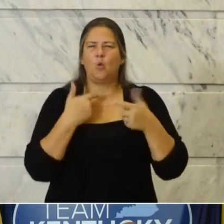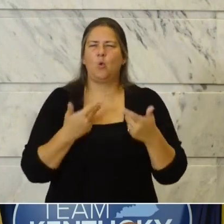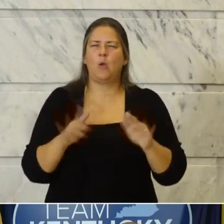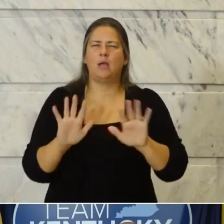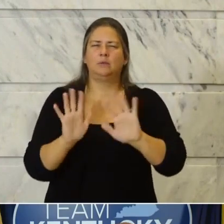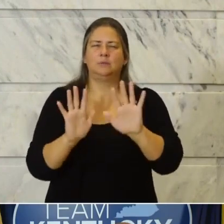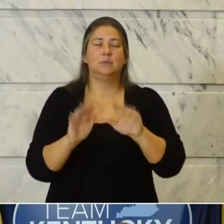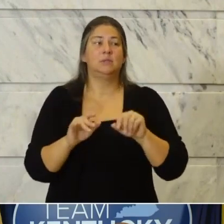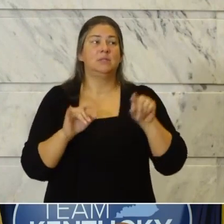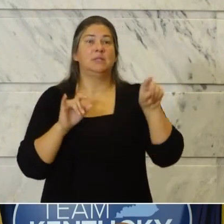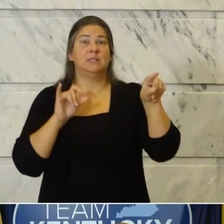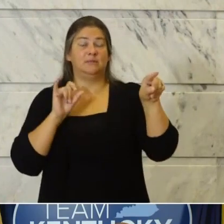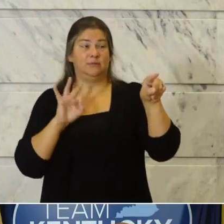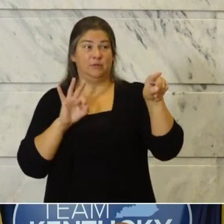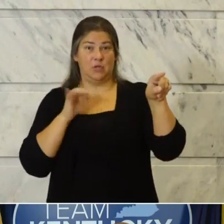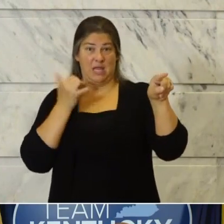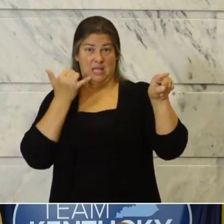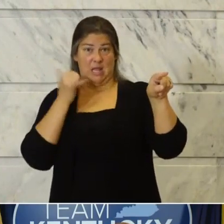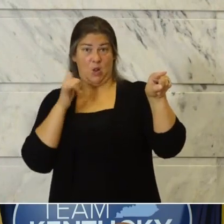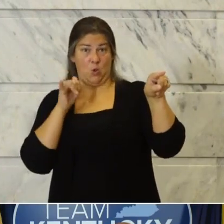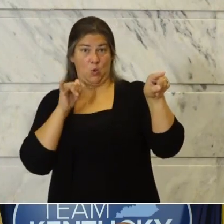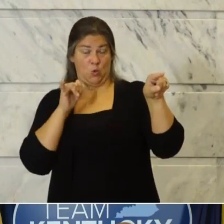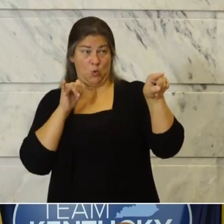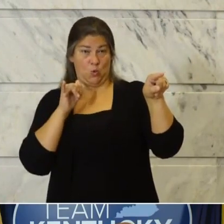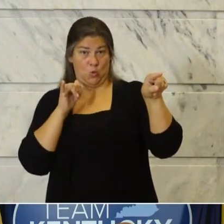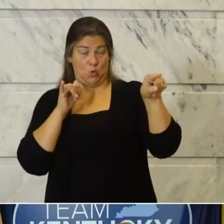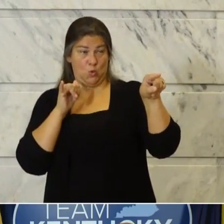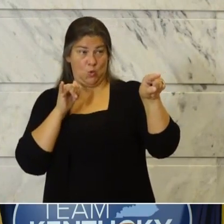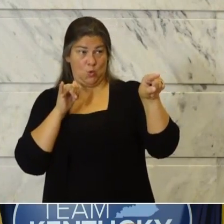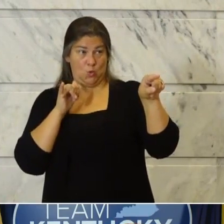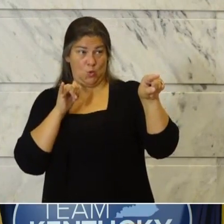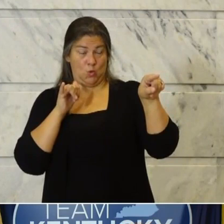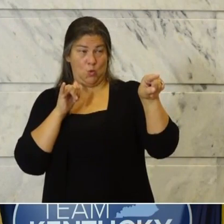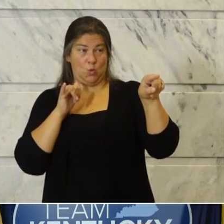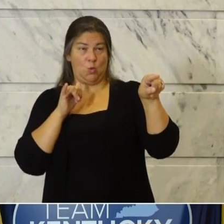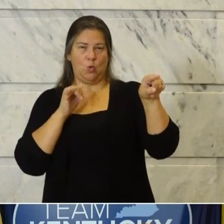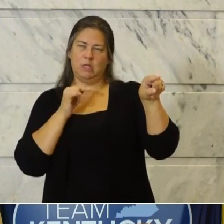you can resume in person instruction. All right, so this is explained in that